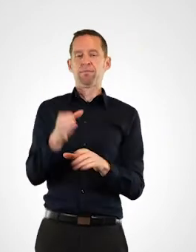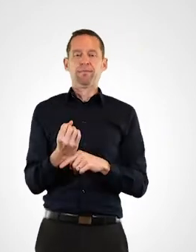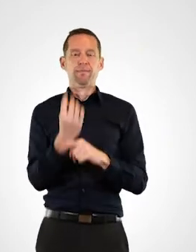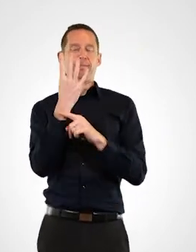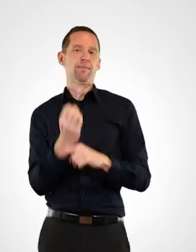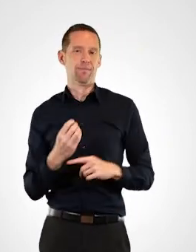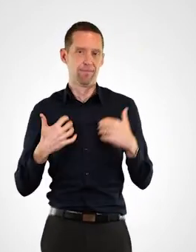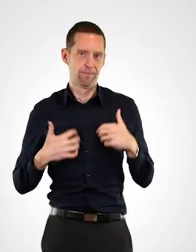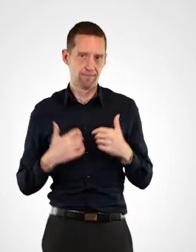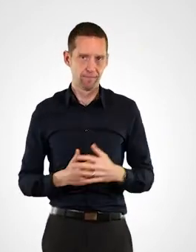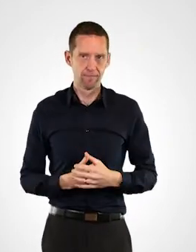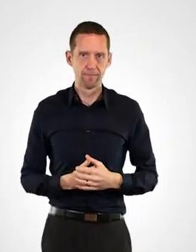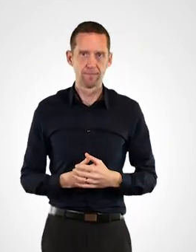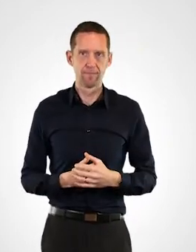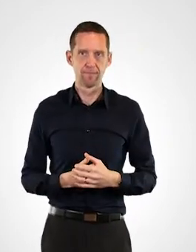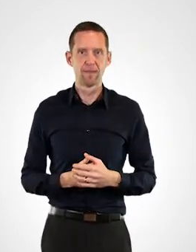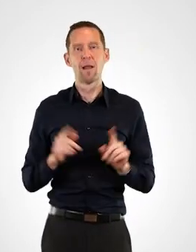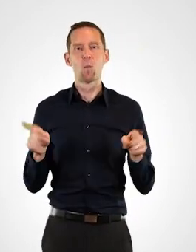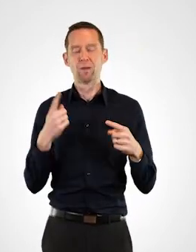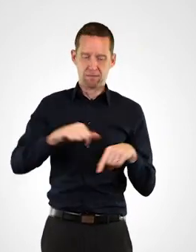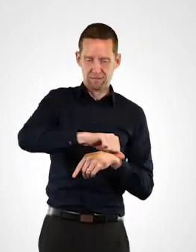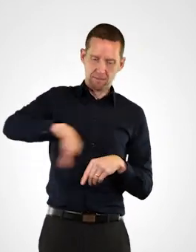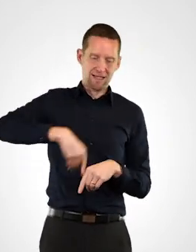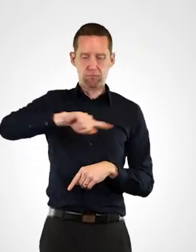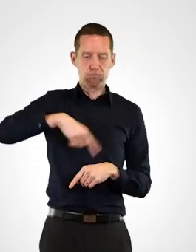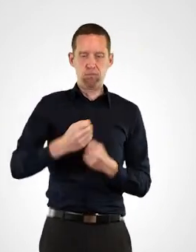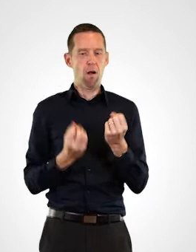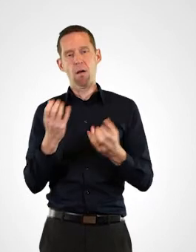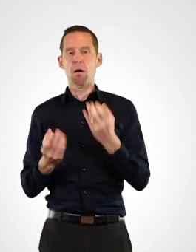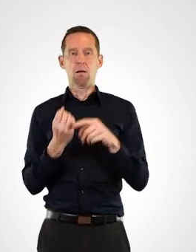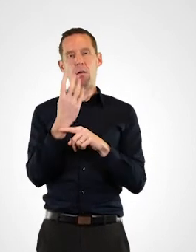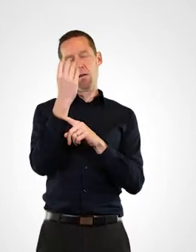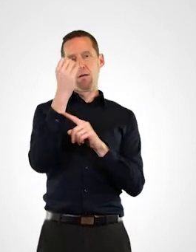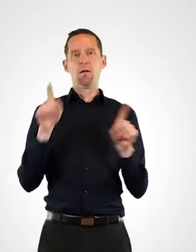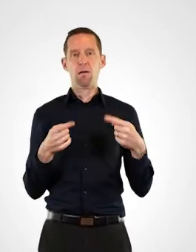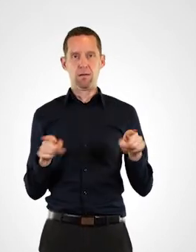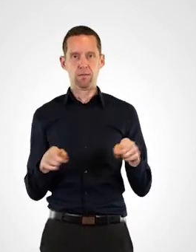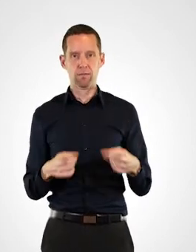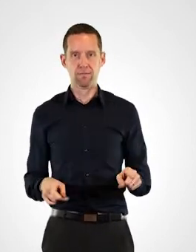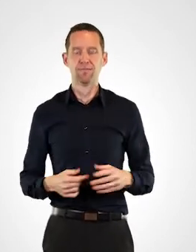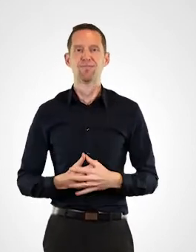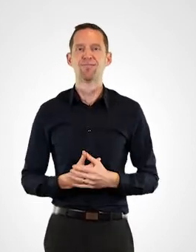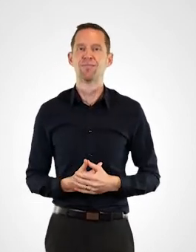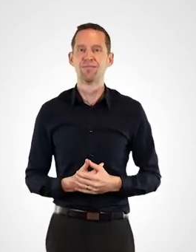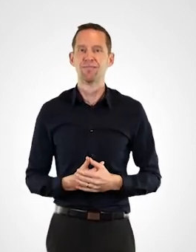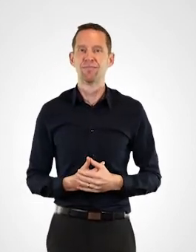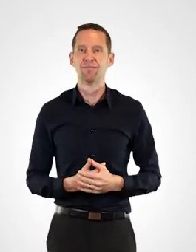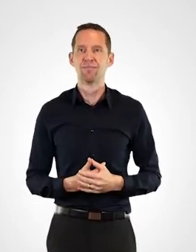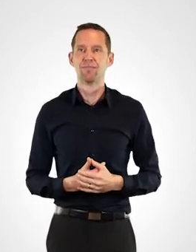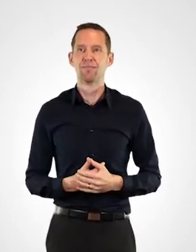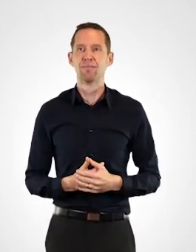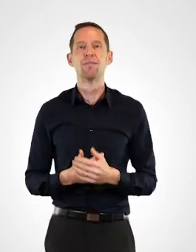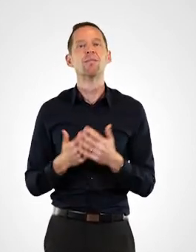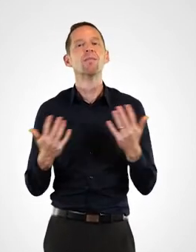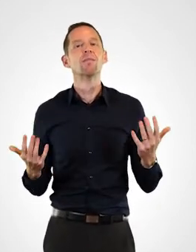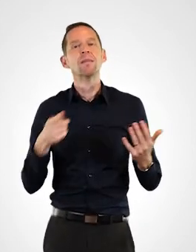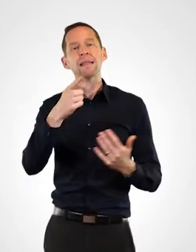All right. Now you can spin it again.